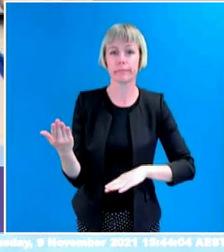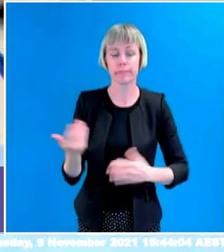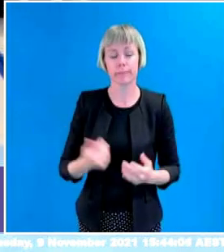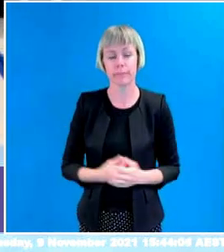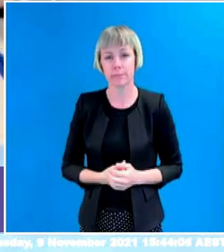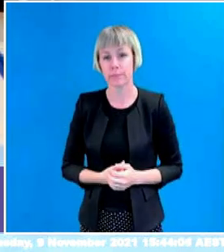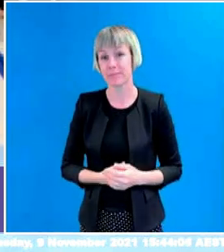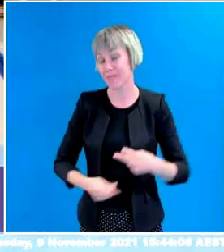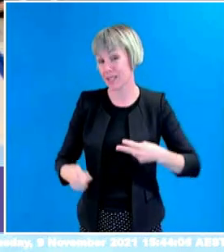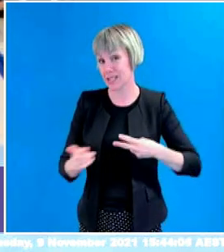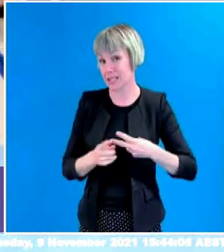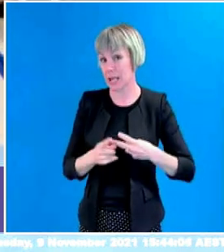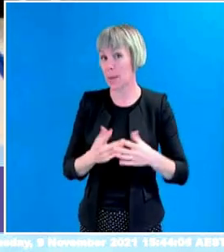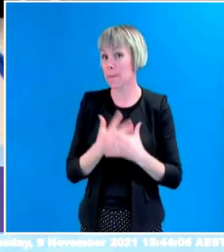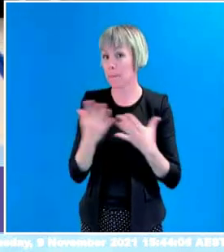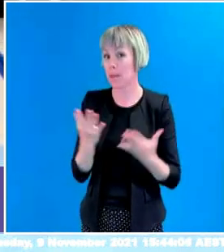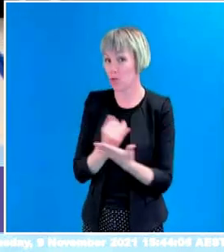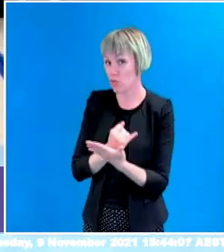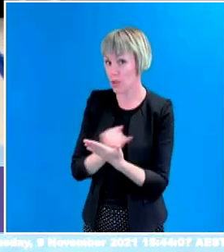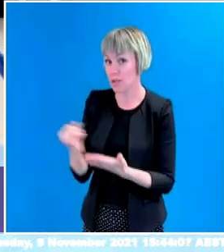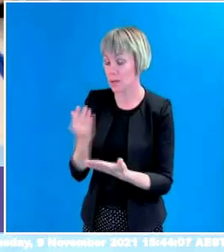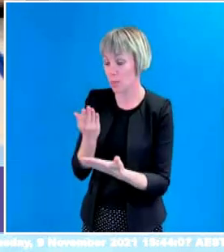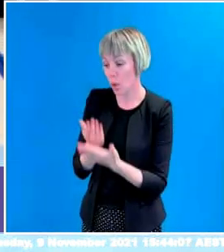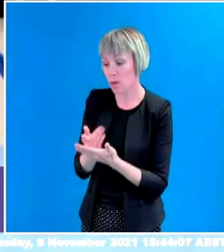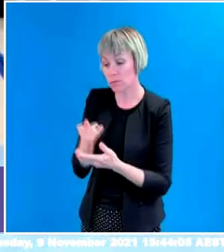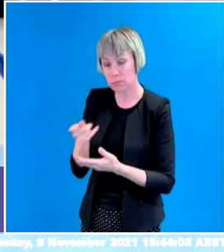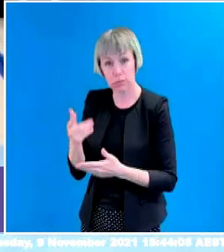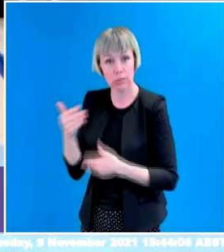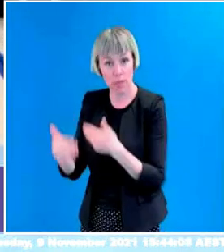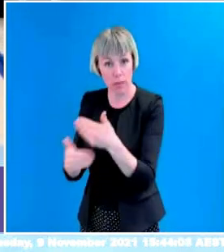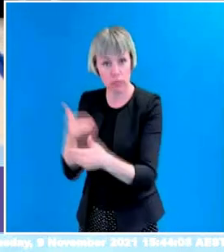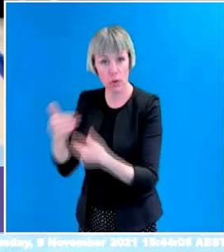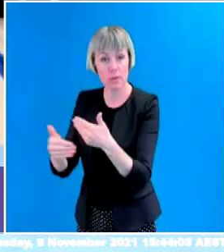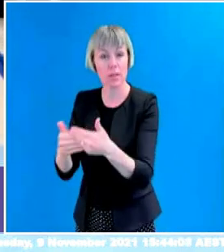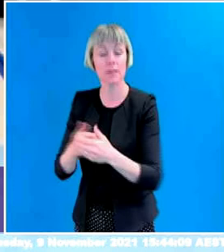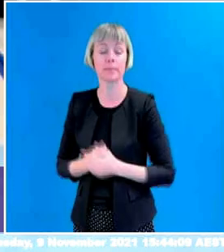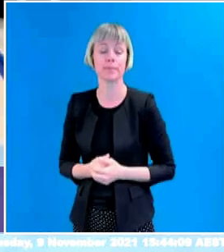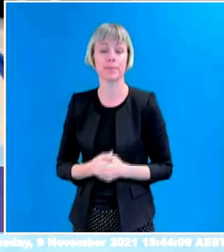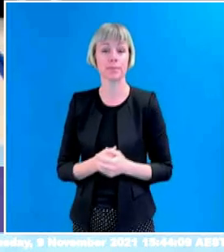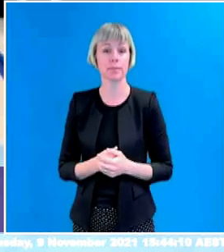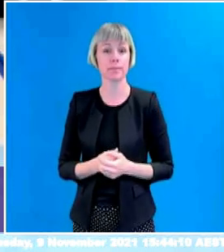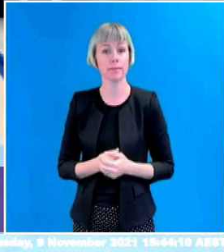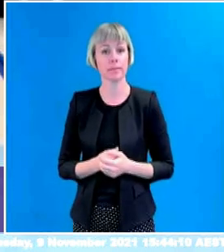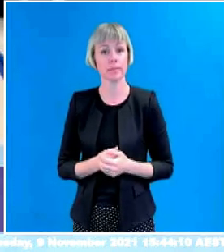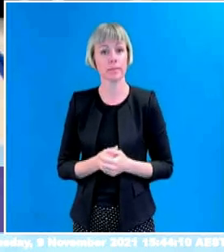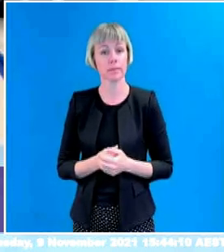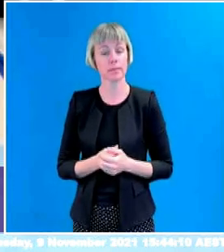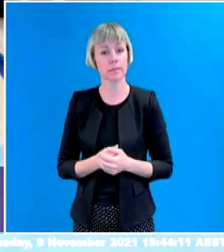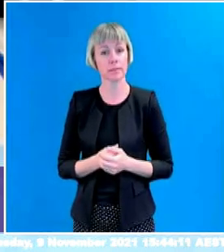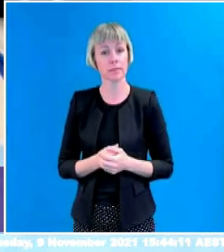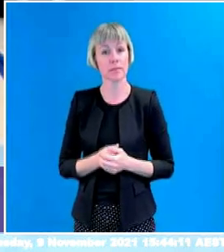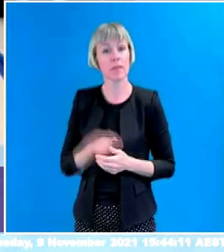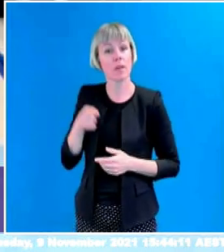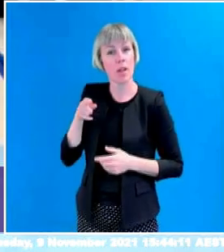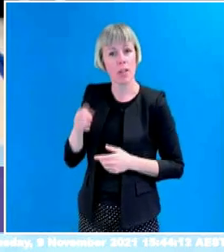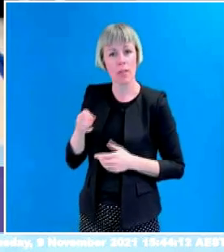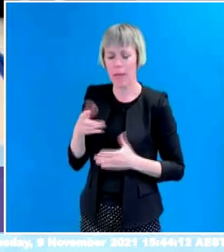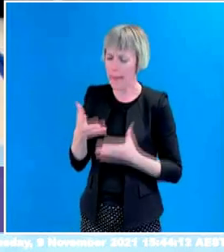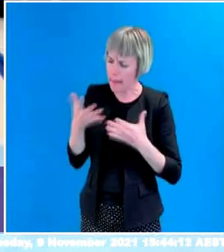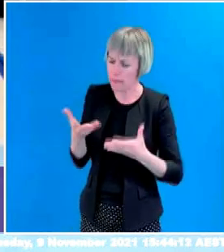Then the second criticism has been around the practice of the committee to take that more discursive approach rather than reaching a definitive